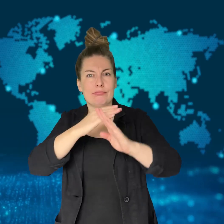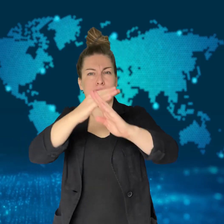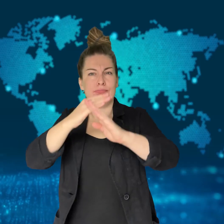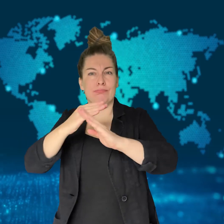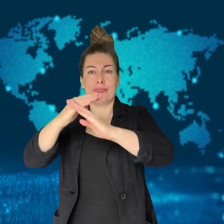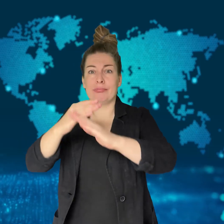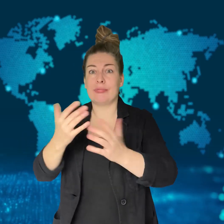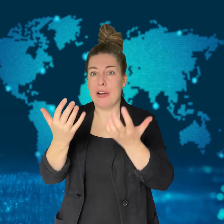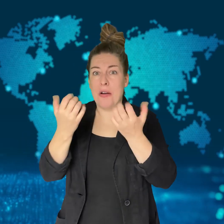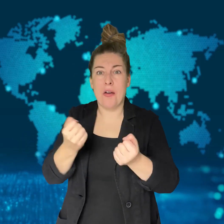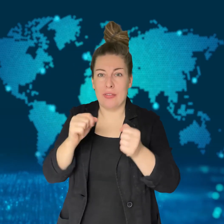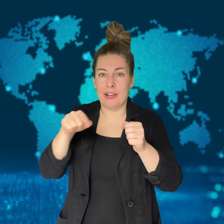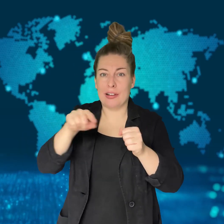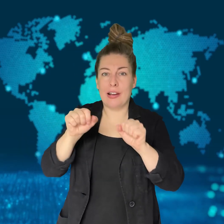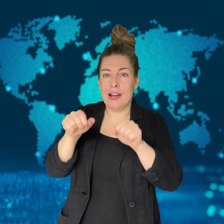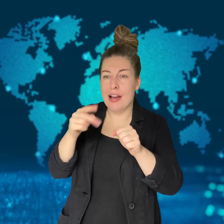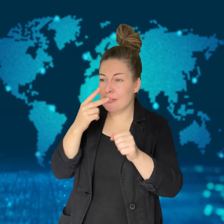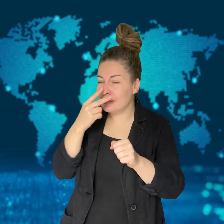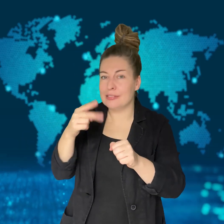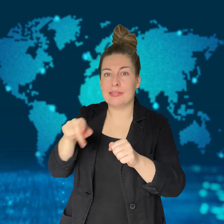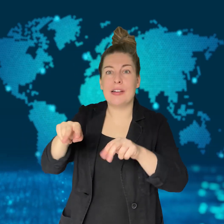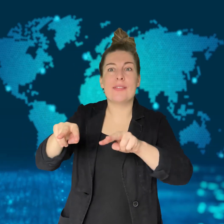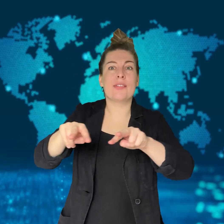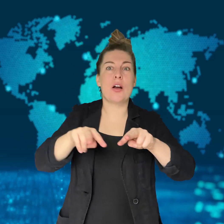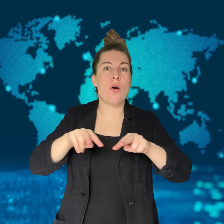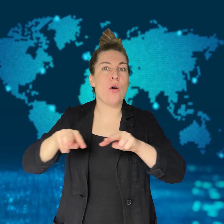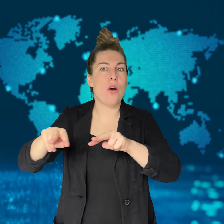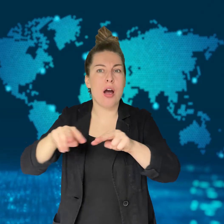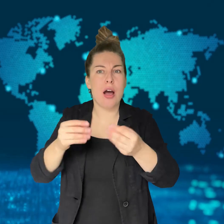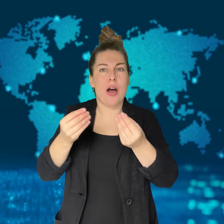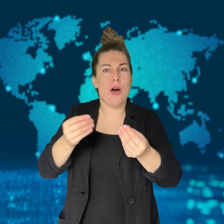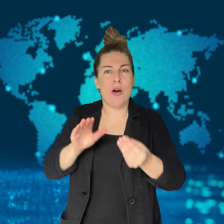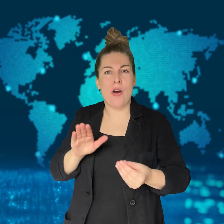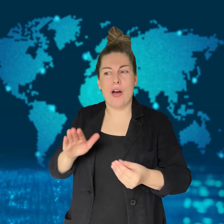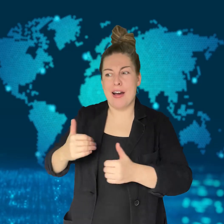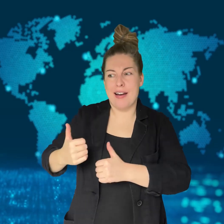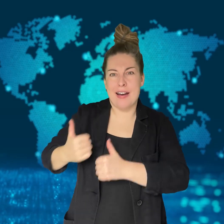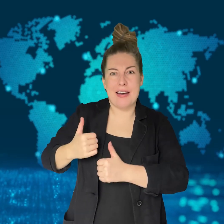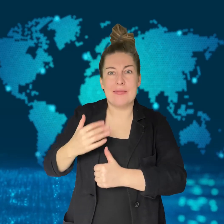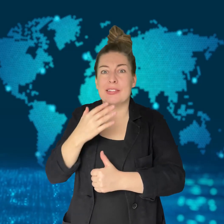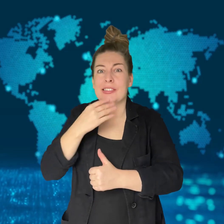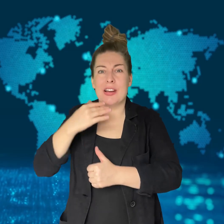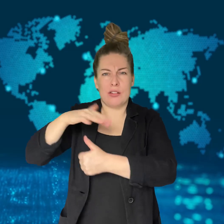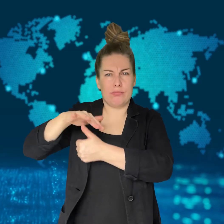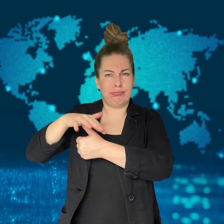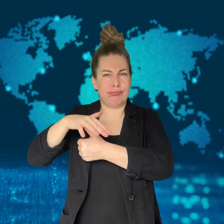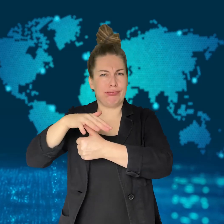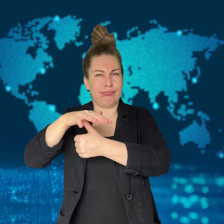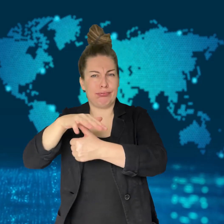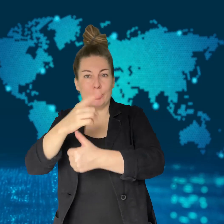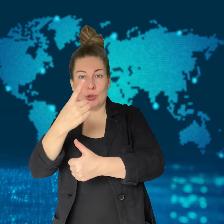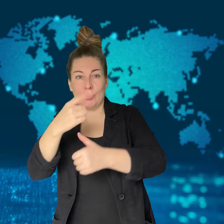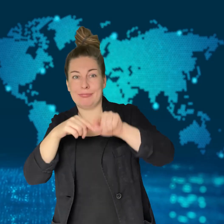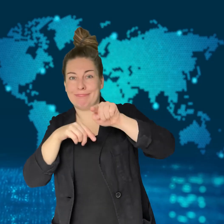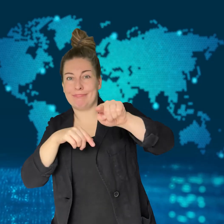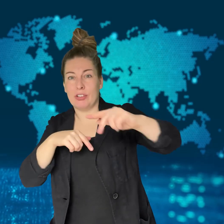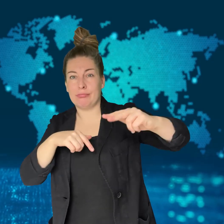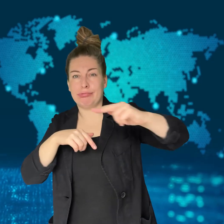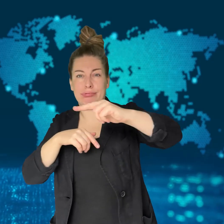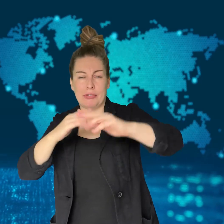A video shown online had an Air Force attack helicopter intercepting a Hezbollah drone.